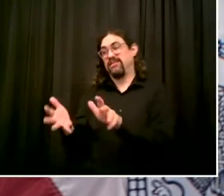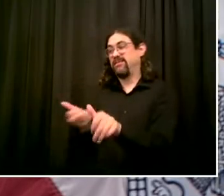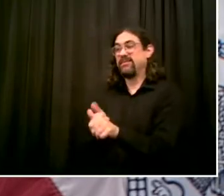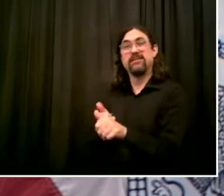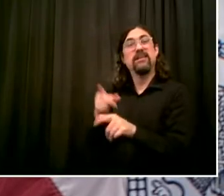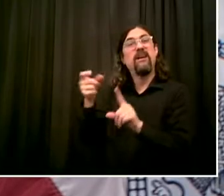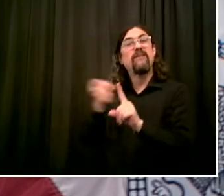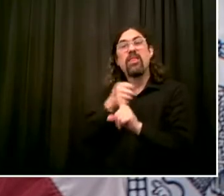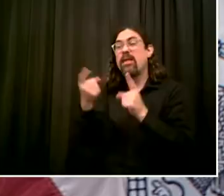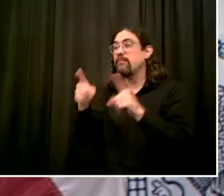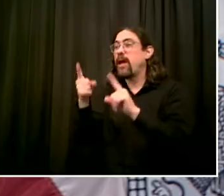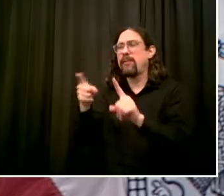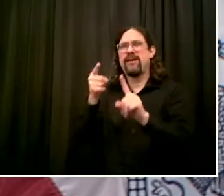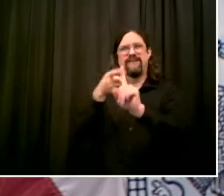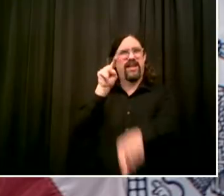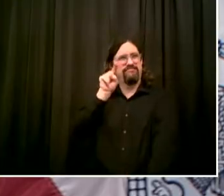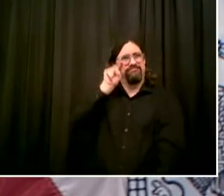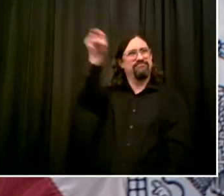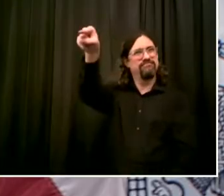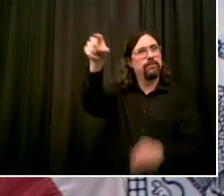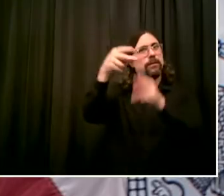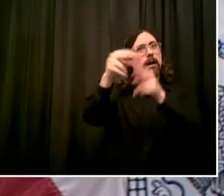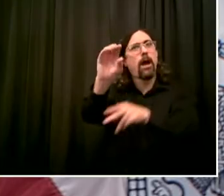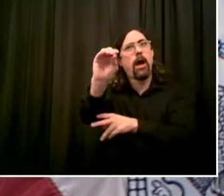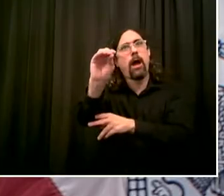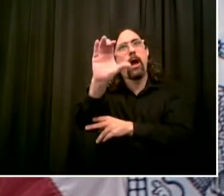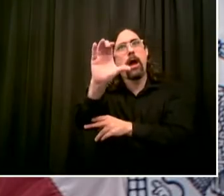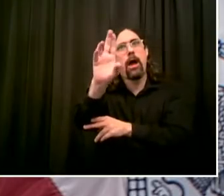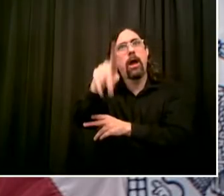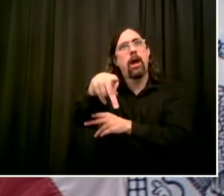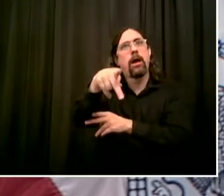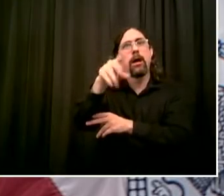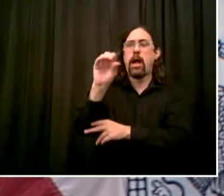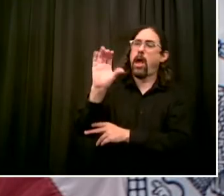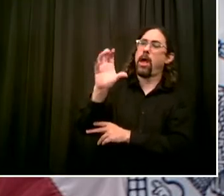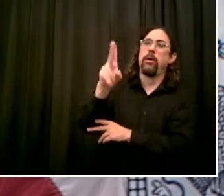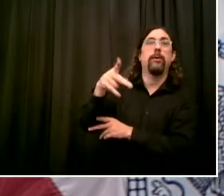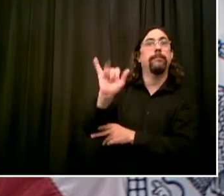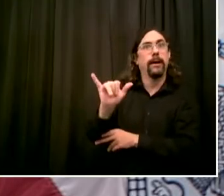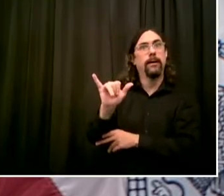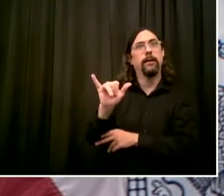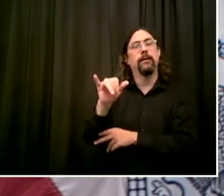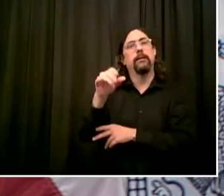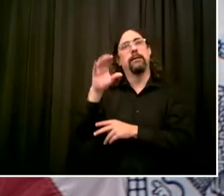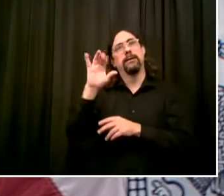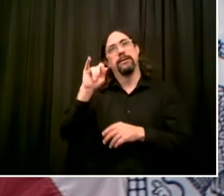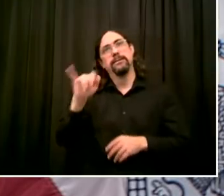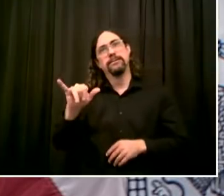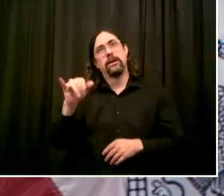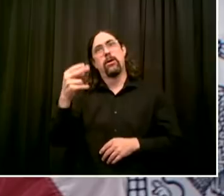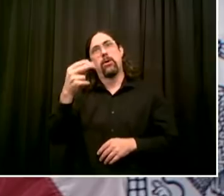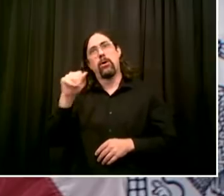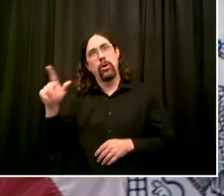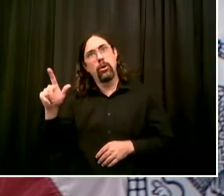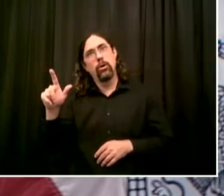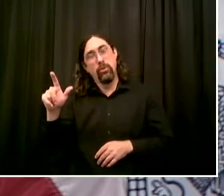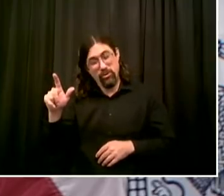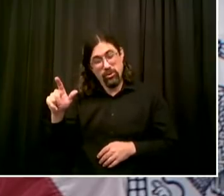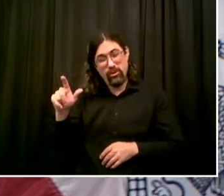ENCAMPMENT, REPORTER ATATCKDE WITH A TWO BY FOUR THERE WERE SOME TV REPORTERS WHO WERE ALSO ATCTAK. ED